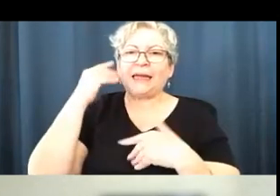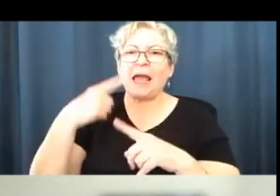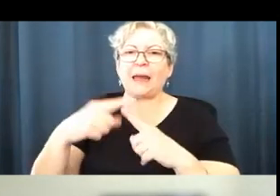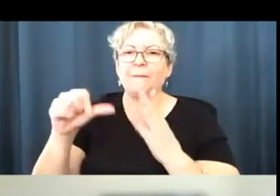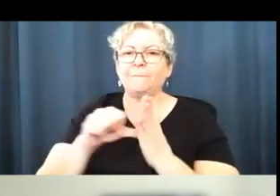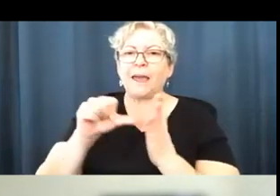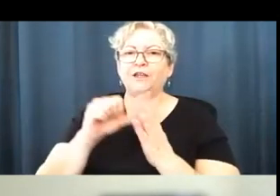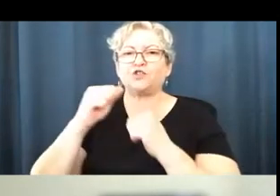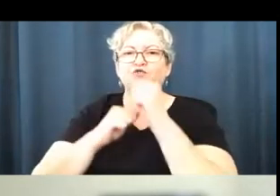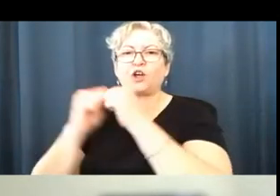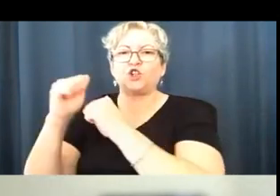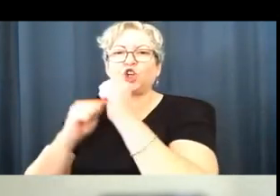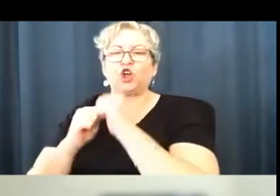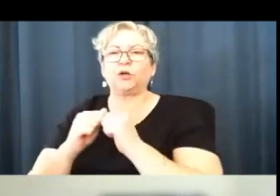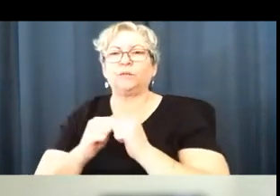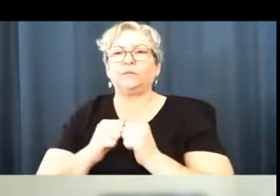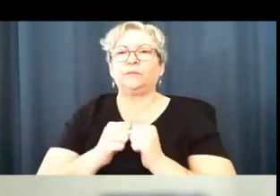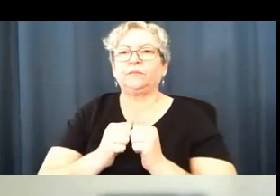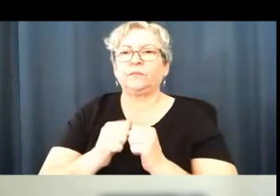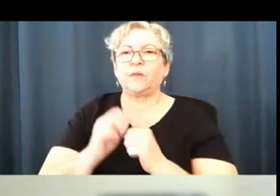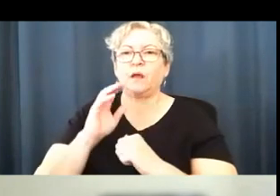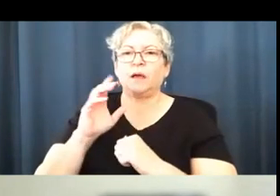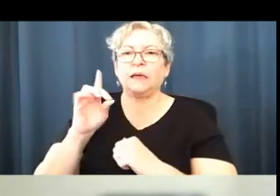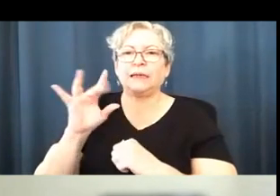So Darren, I know you you're passionate about headings.